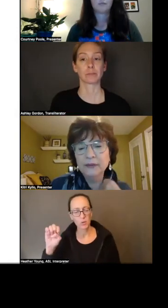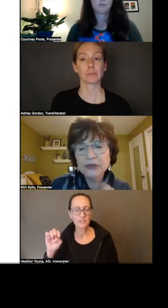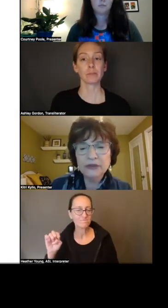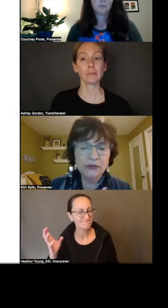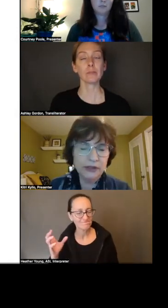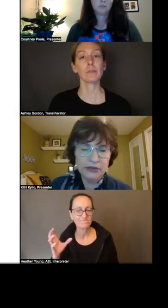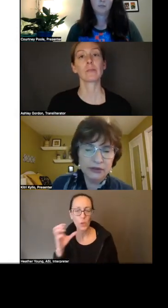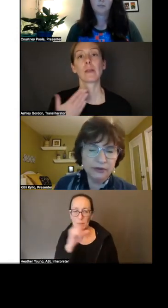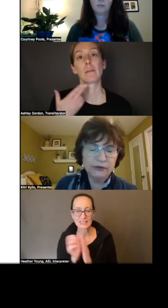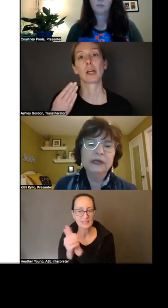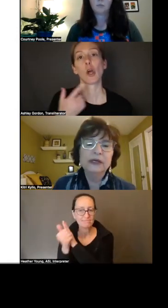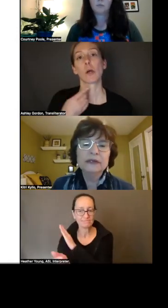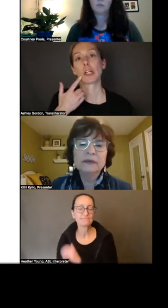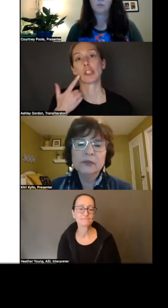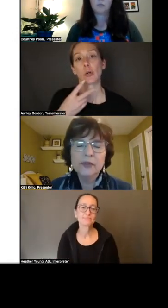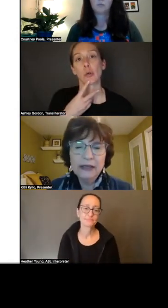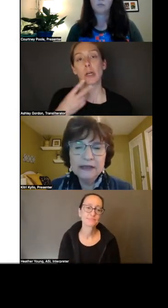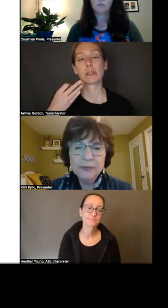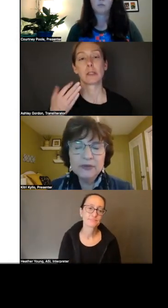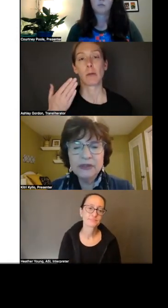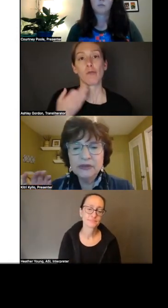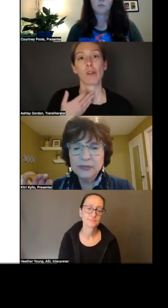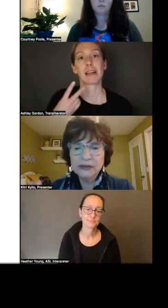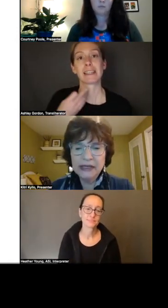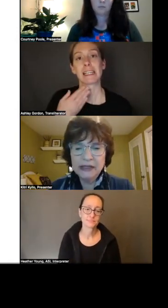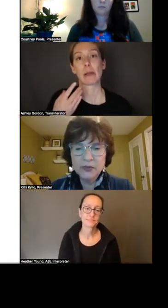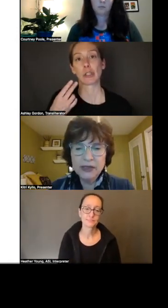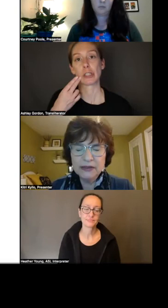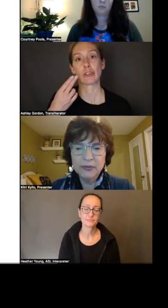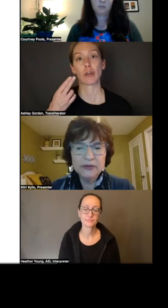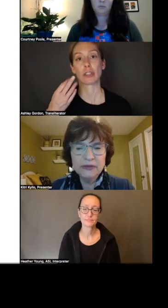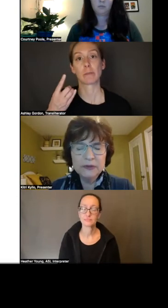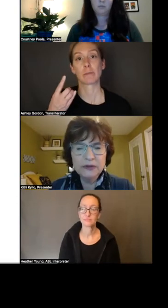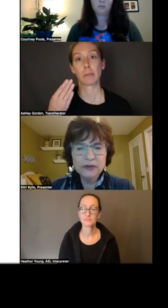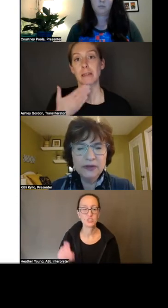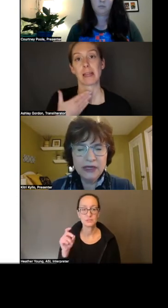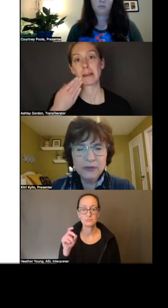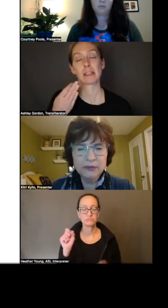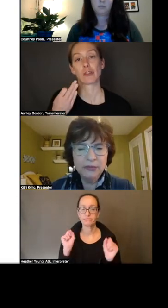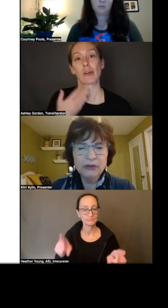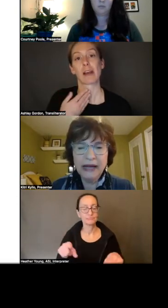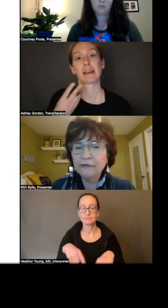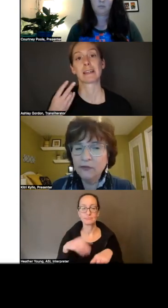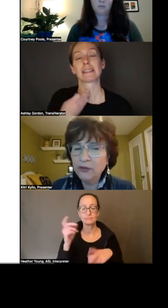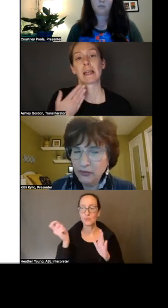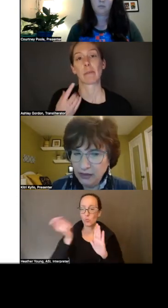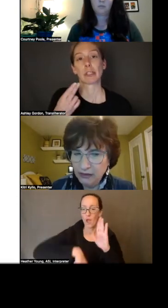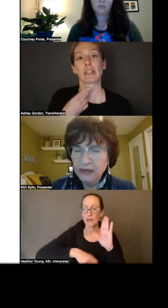I'm just going to quickly show you some writing samples. These are spontaneous writing samples, and this was a learner that came into the program at fourth grade.